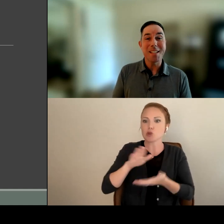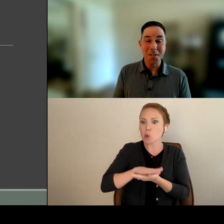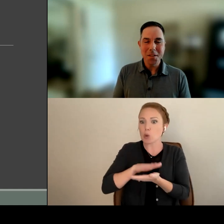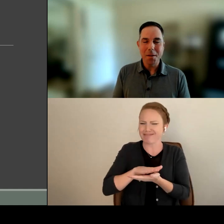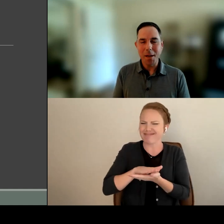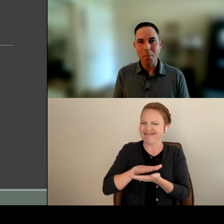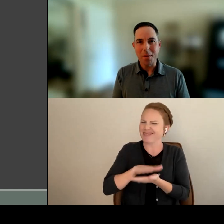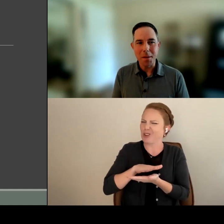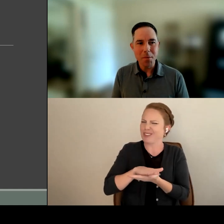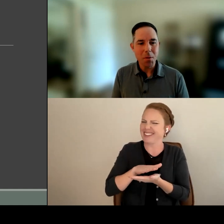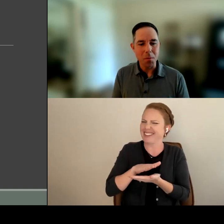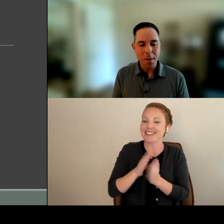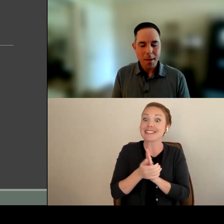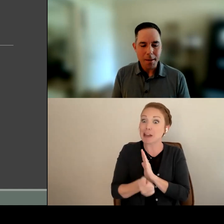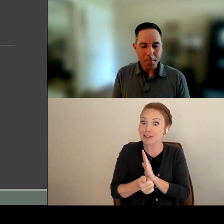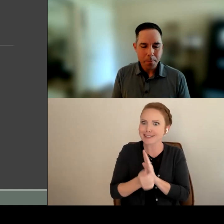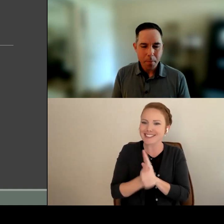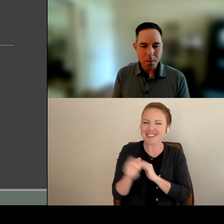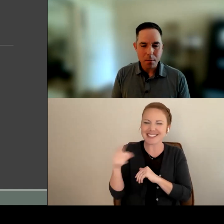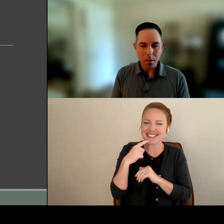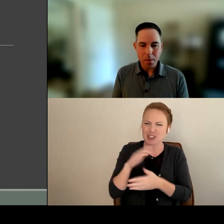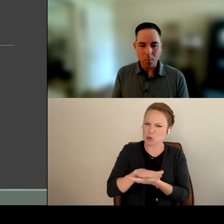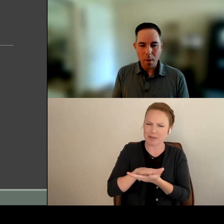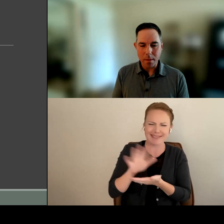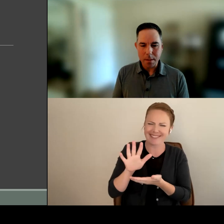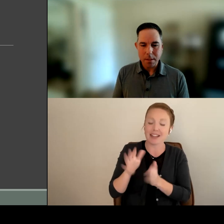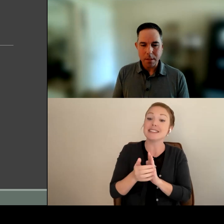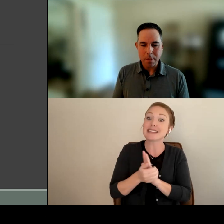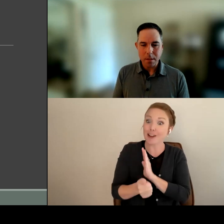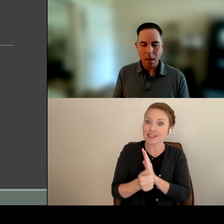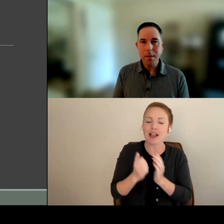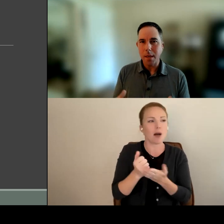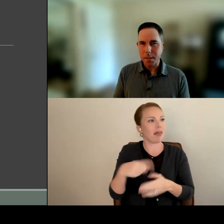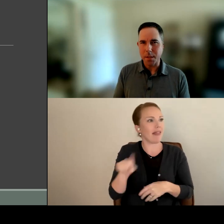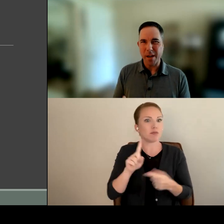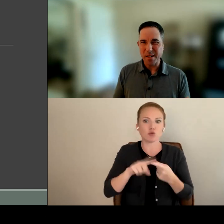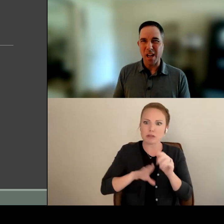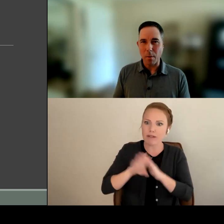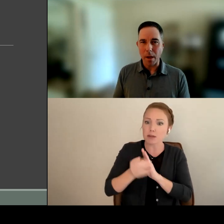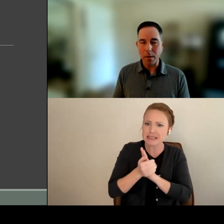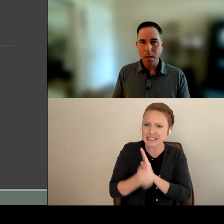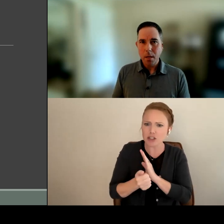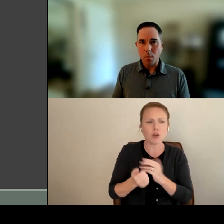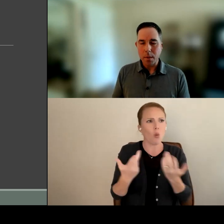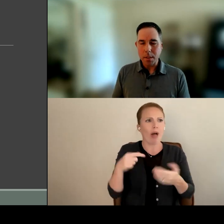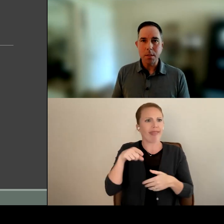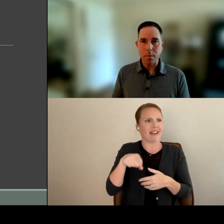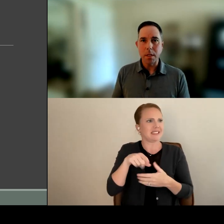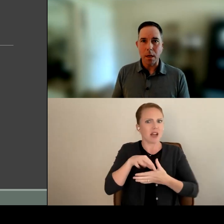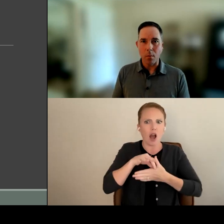skills and helping them to learn what this context and the paradigm about accessibility on the